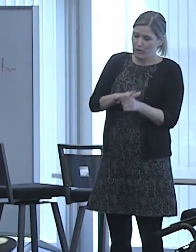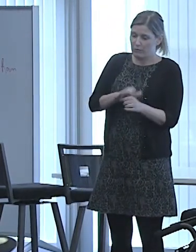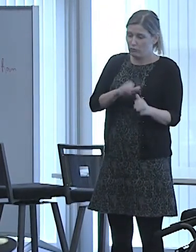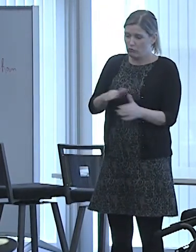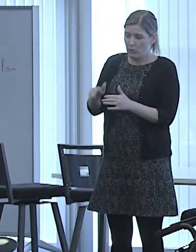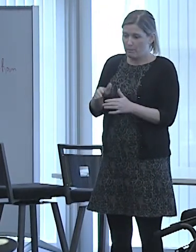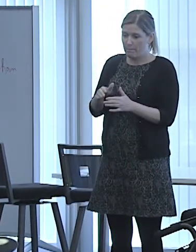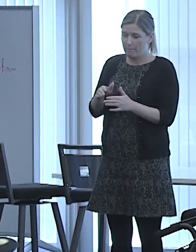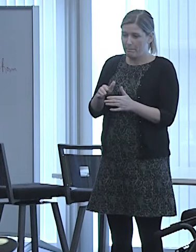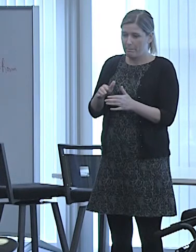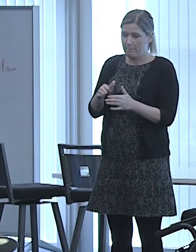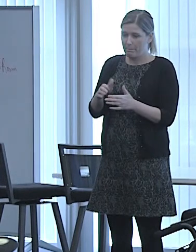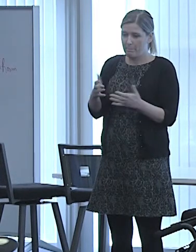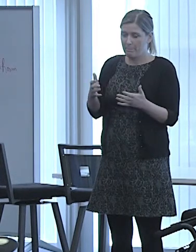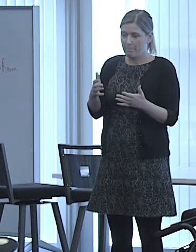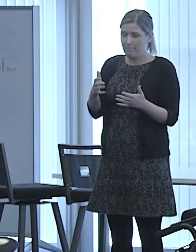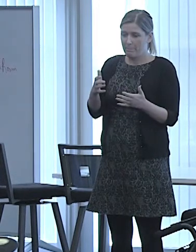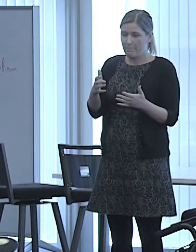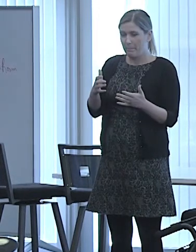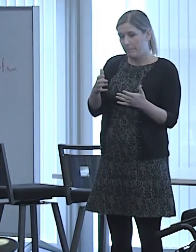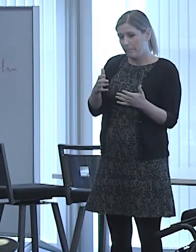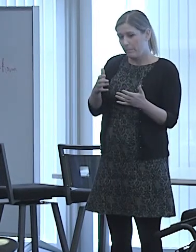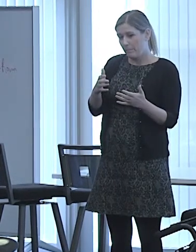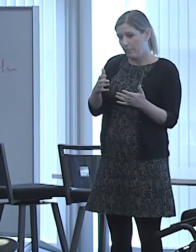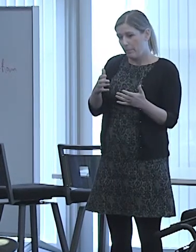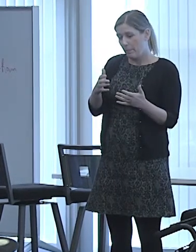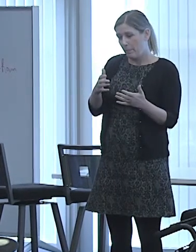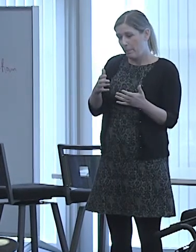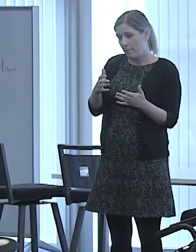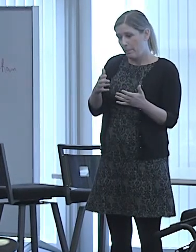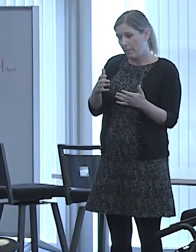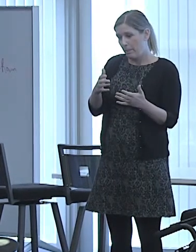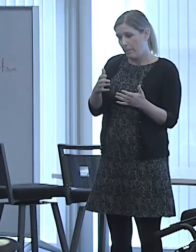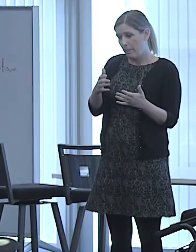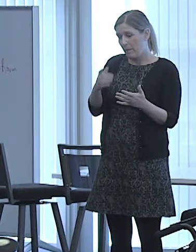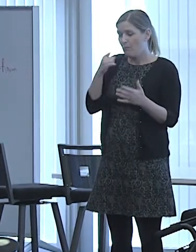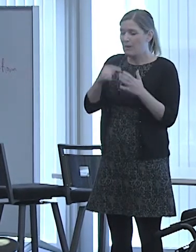looks-ism, for example, the pretty one thinks that somebody else is ugly.